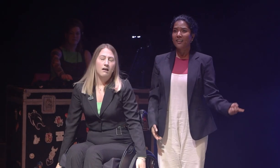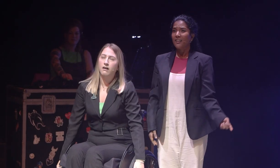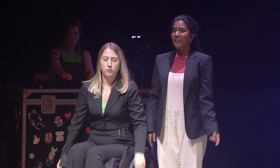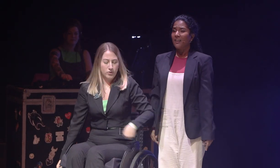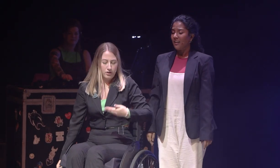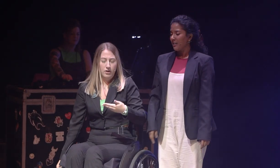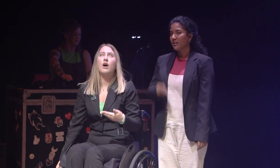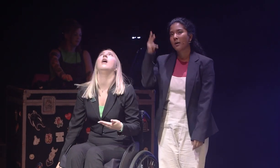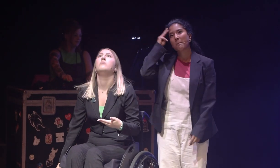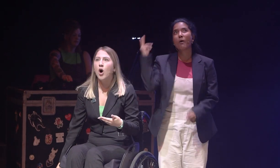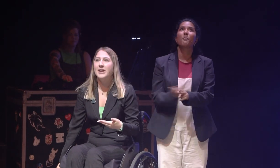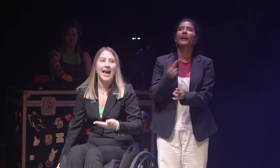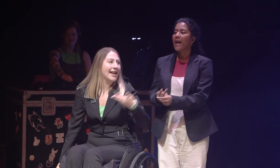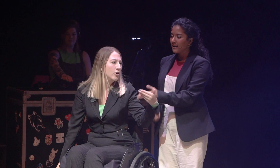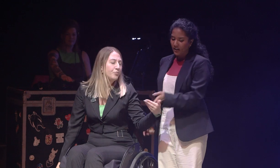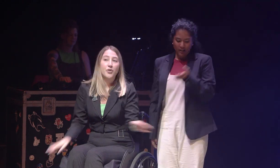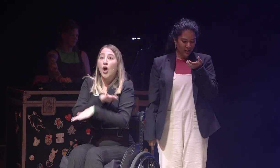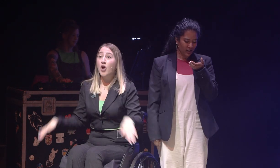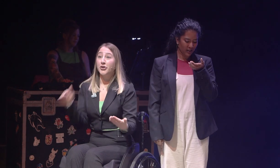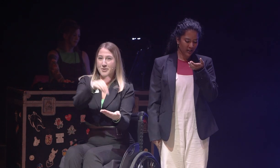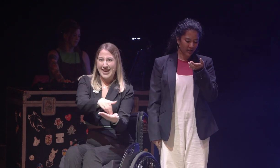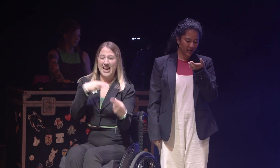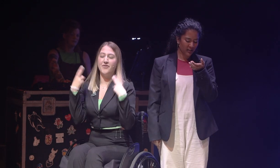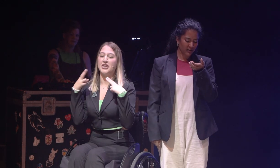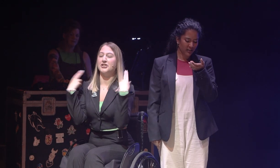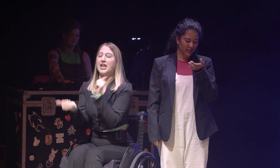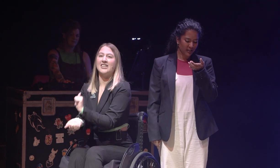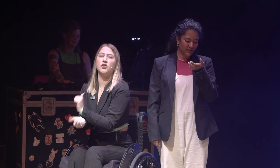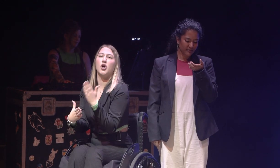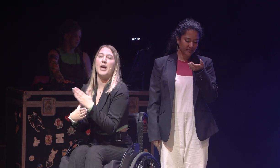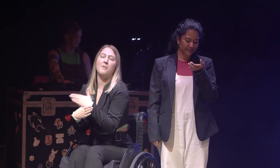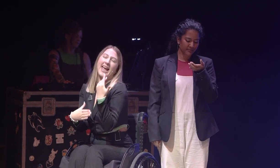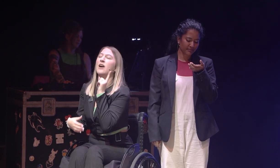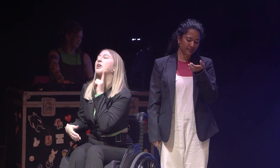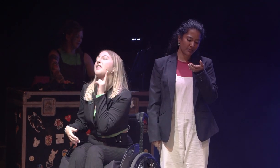Oh, Mum again. 'Not going to make it for the scran, stuck in work. One of the